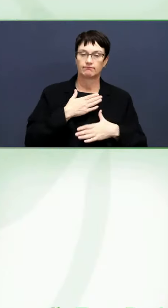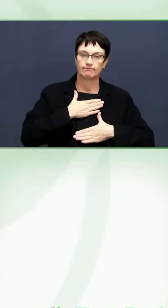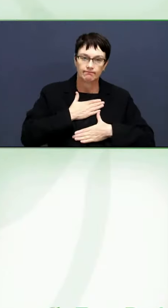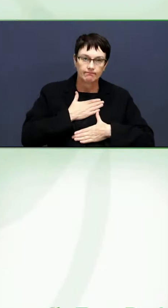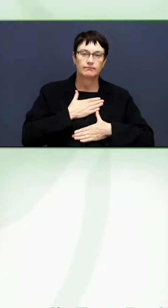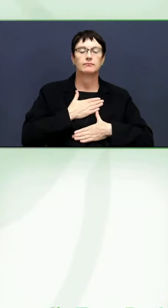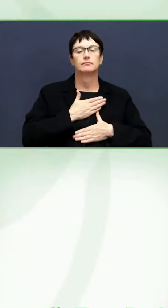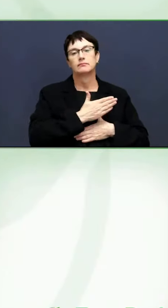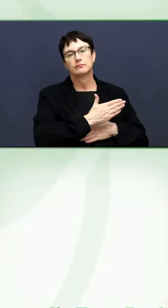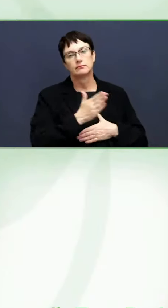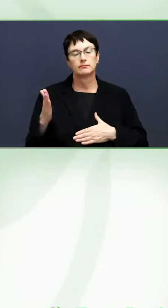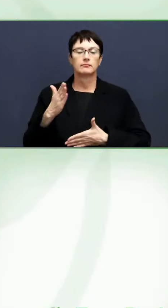of my life.